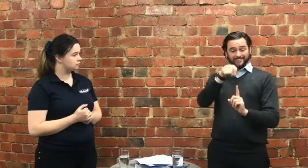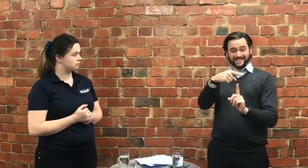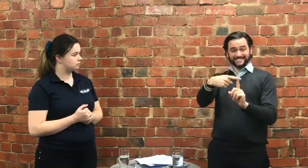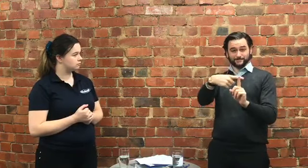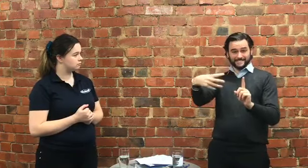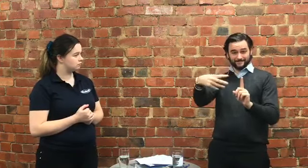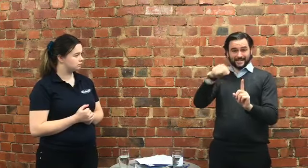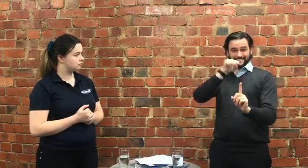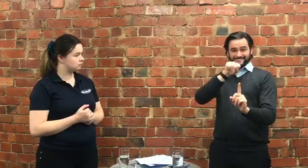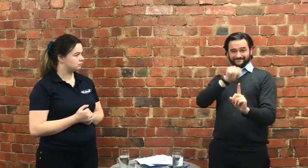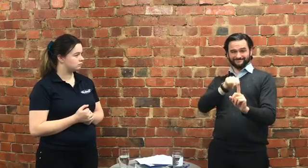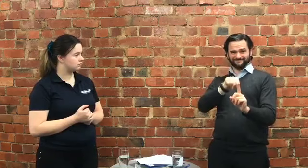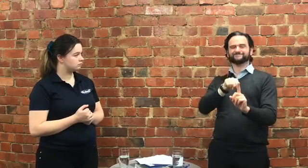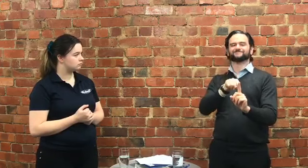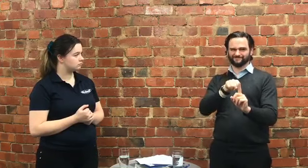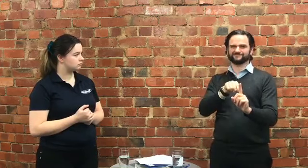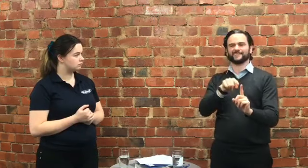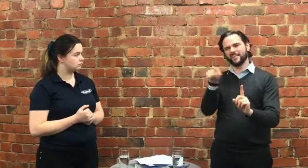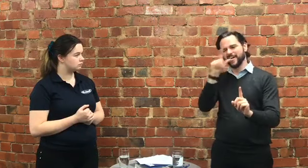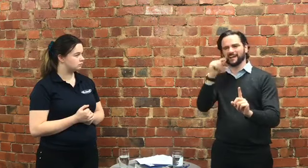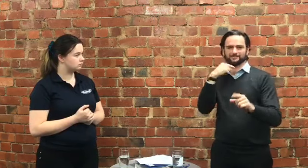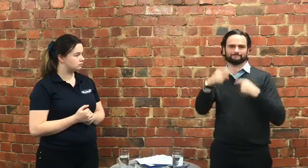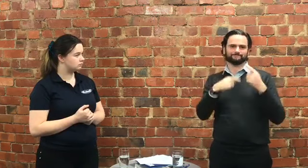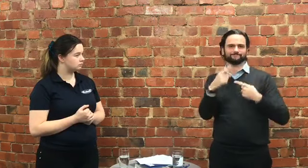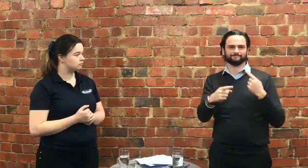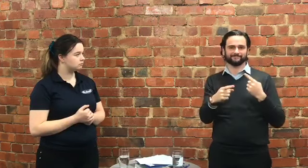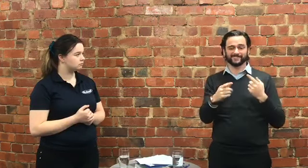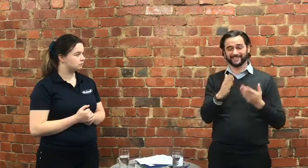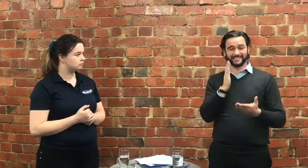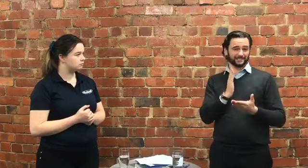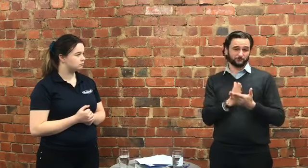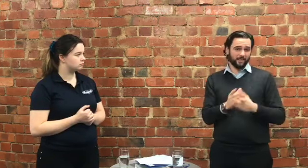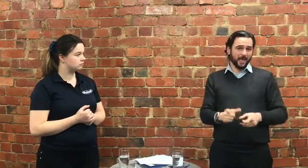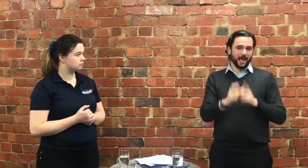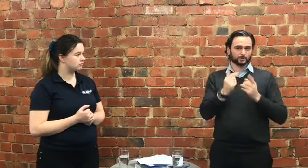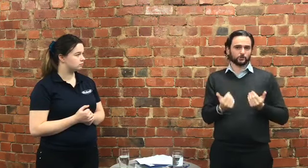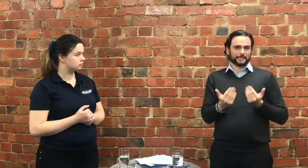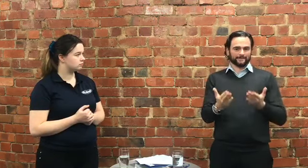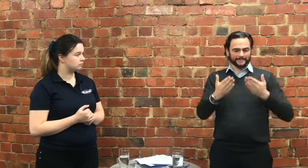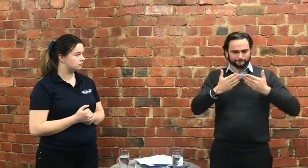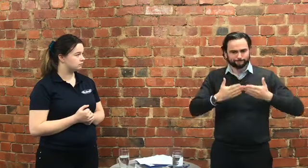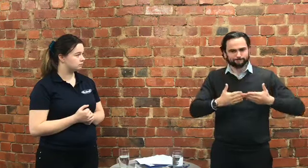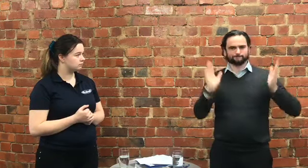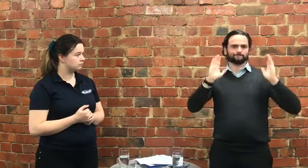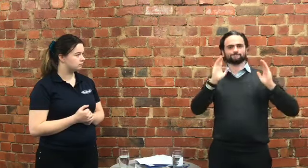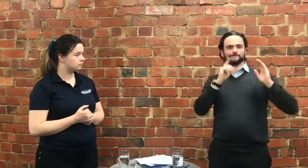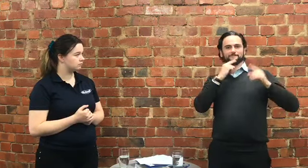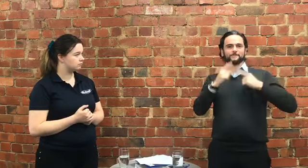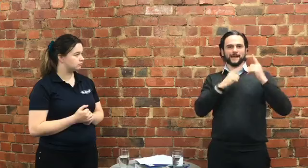And it's specific to your situation as well, and they will be able to explain those things to you